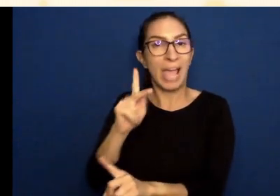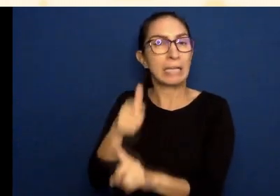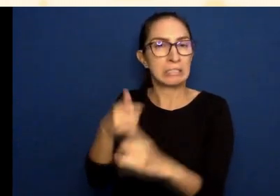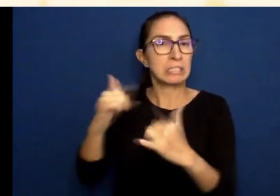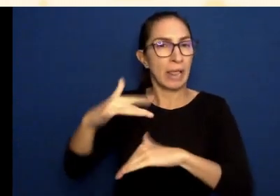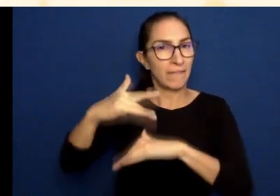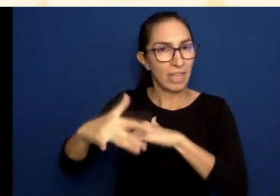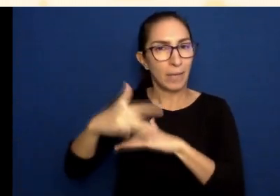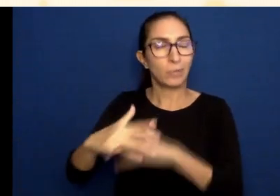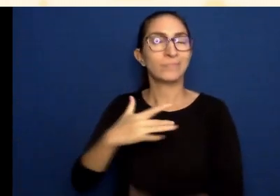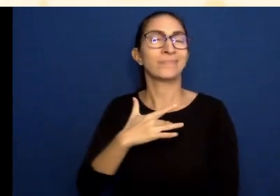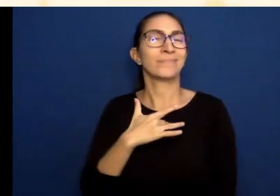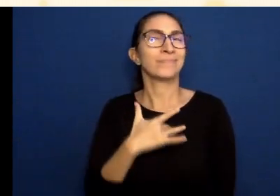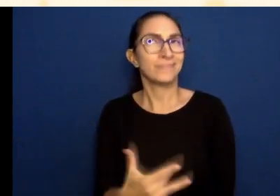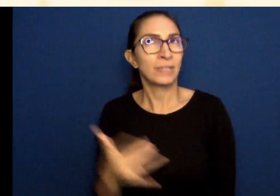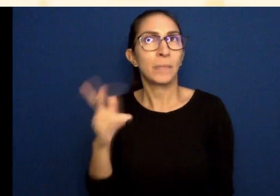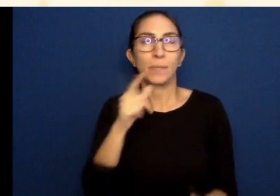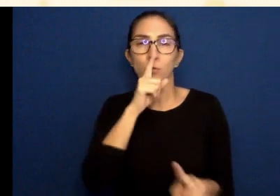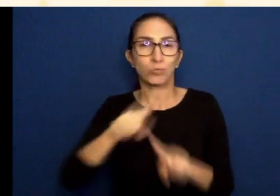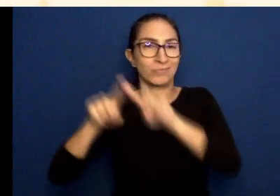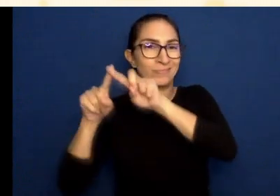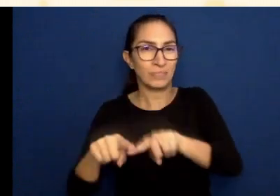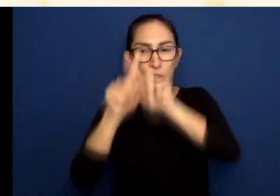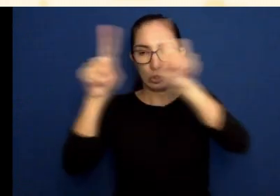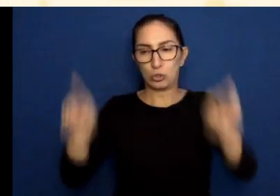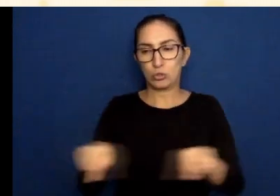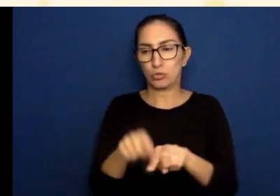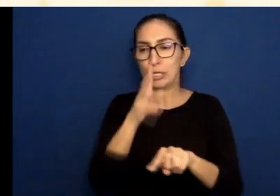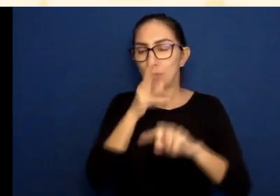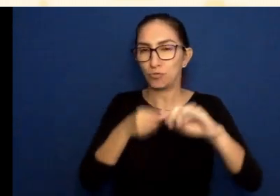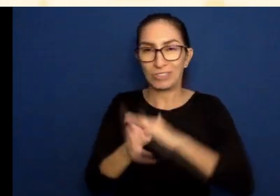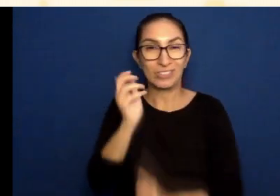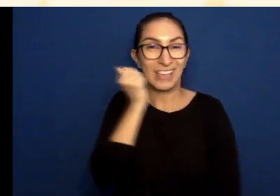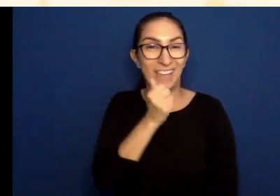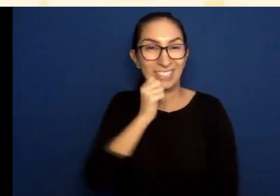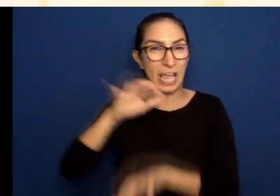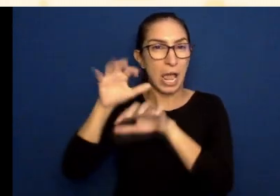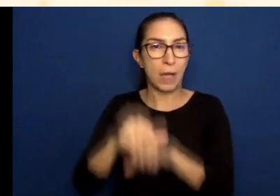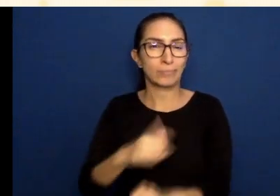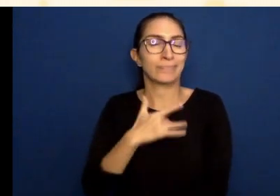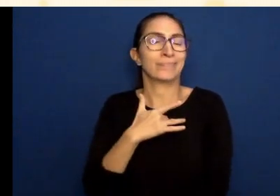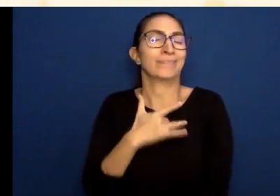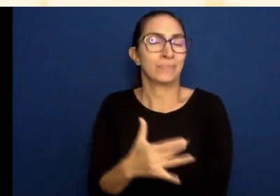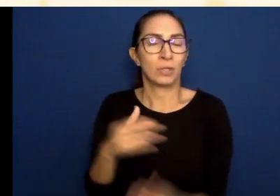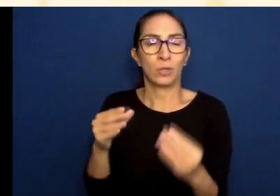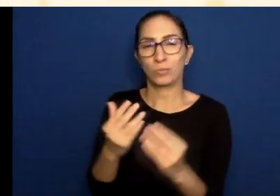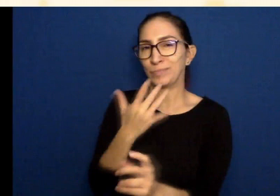Yes, there are additional screen readers like Voice Assistant in Samsung, but TalkBack is still available, and people